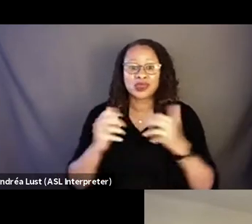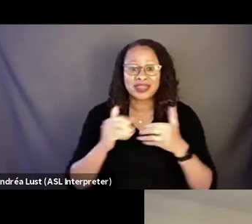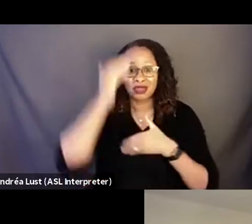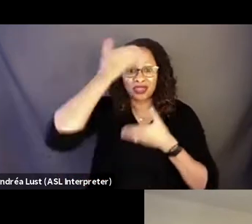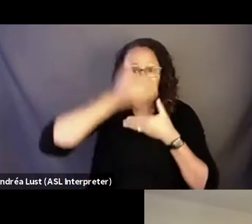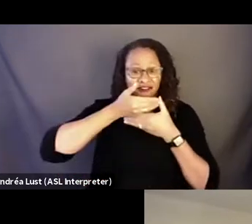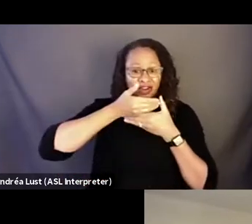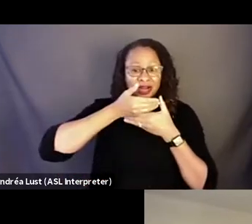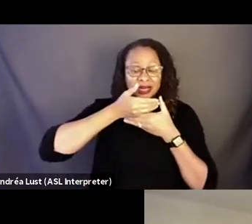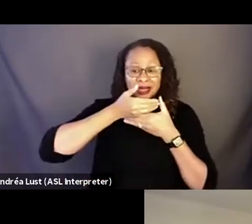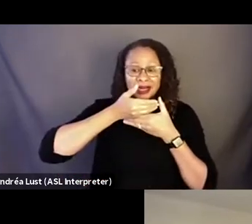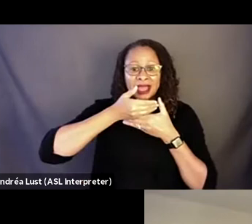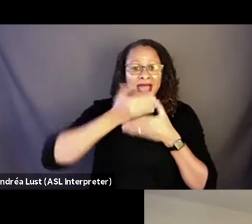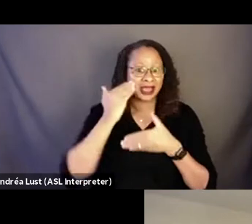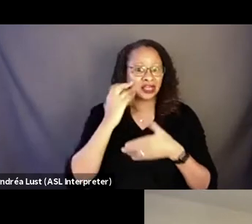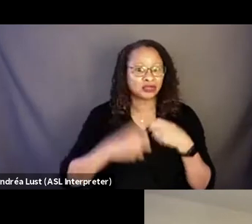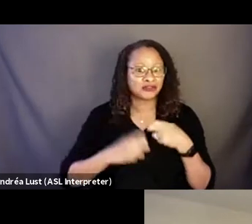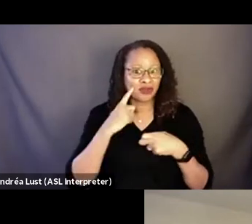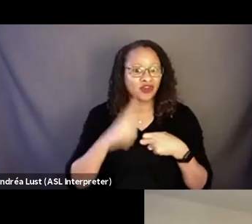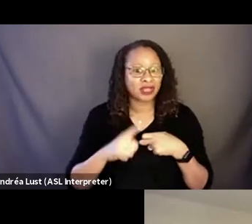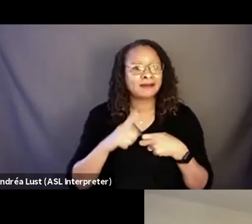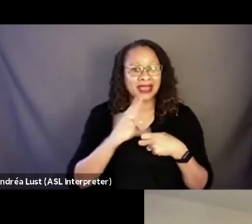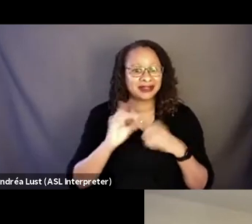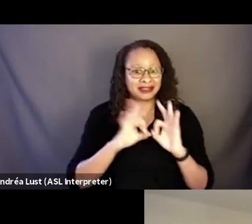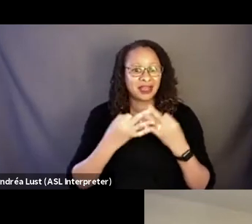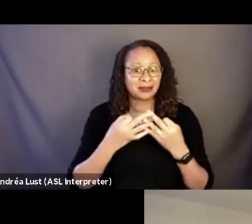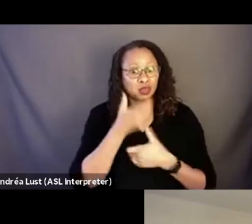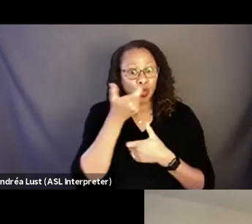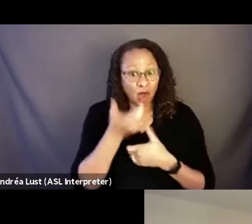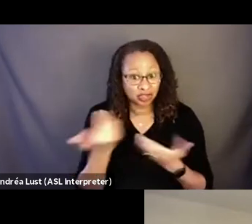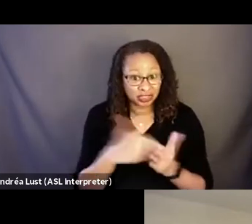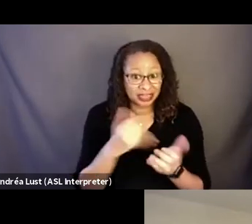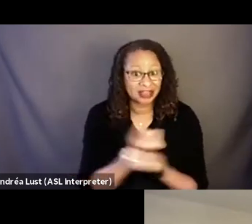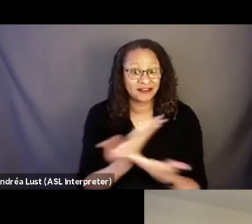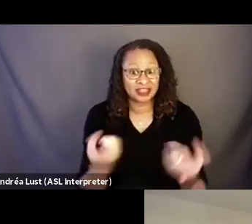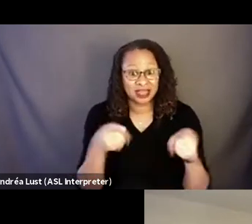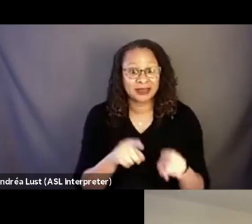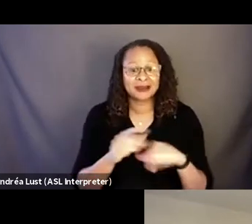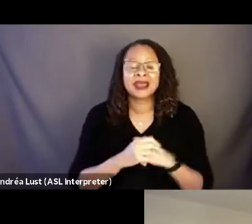And I know how difficult that was for him and his family. And there was something about putting it